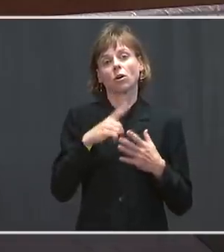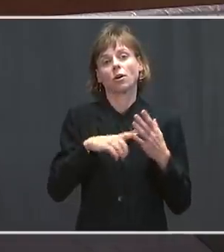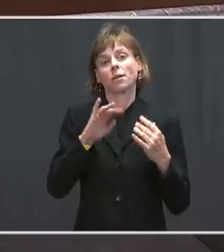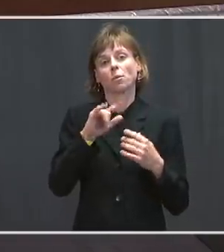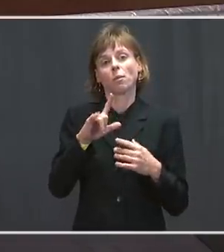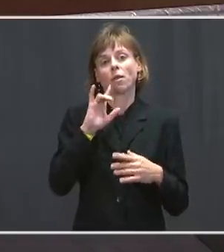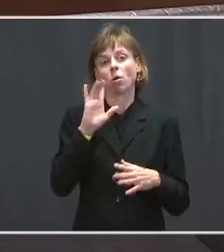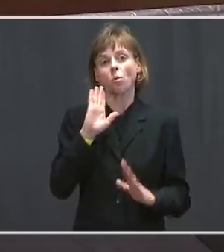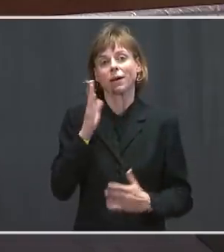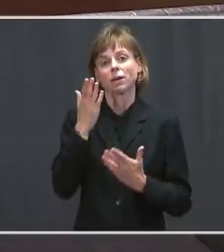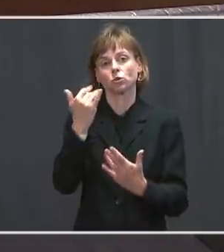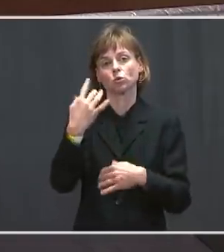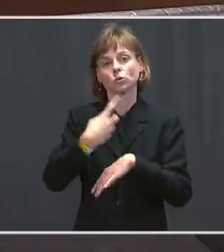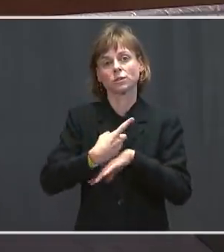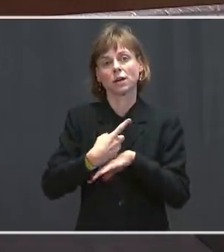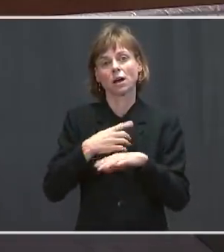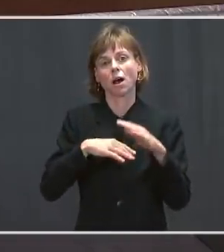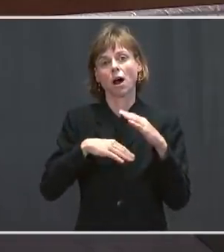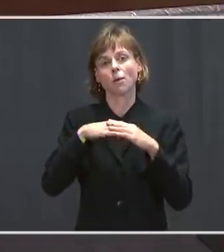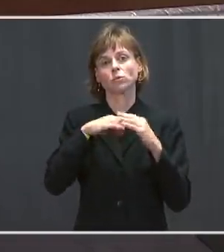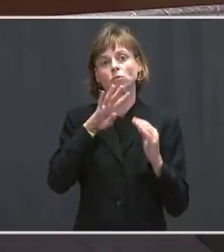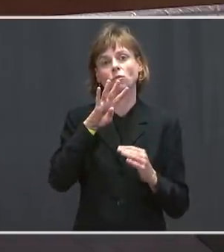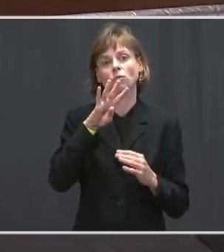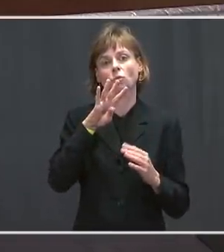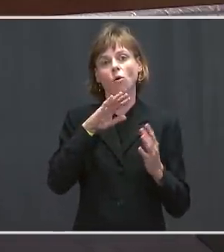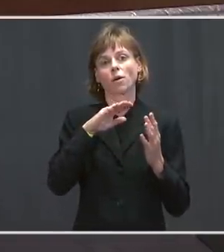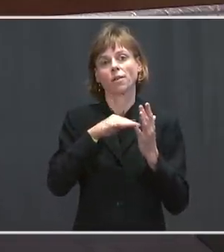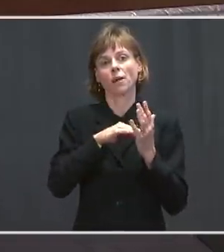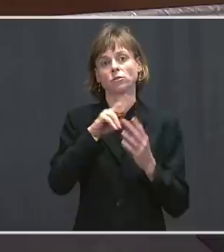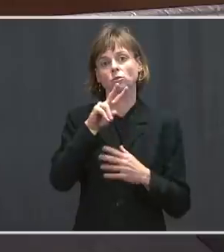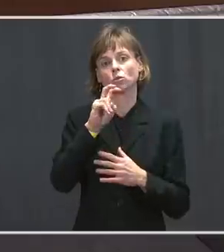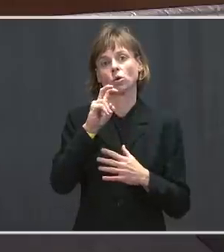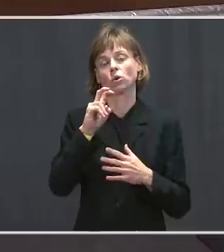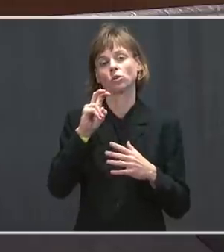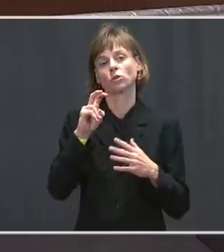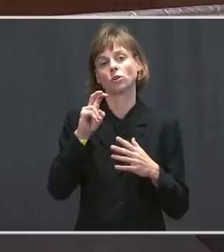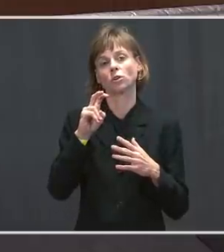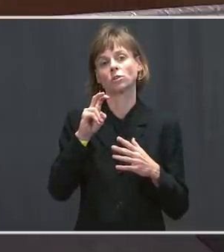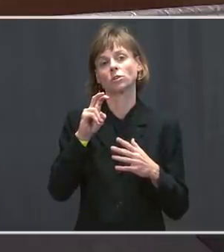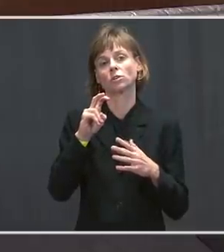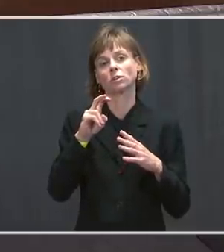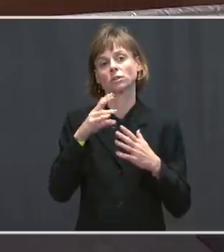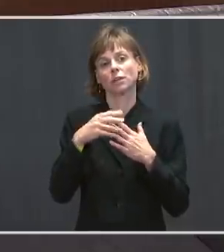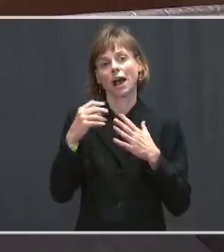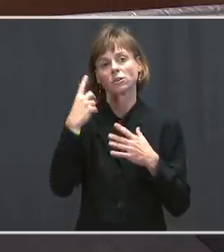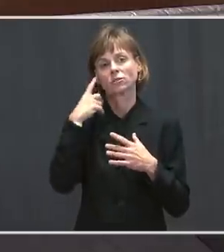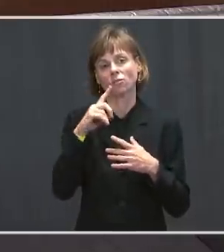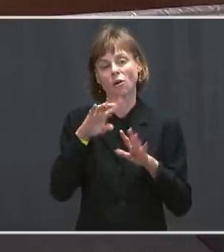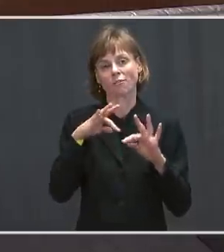It could include up to $4,200 per child to families but would eliminate existing welfare programs and tax credits.